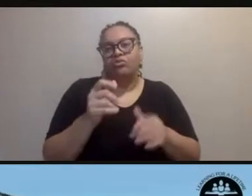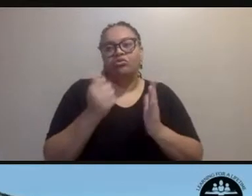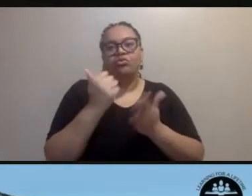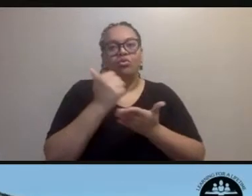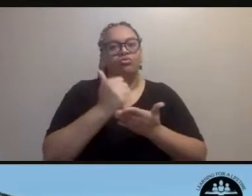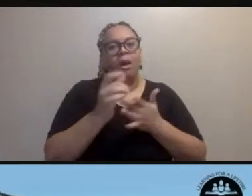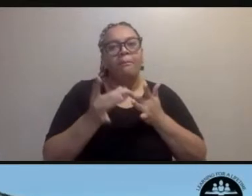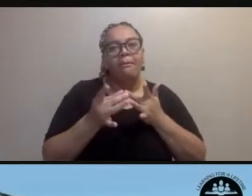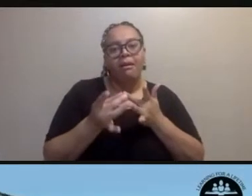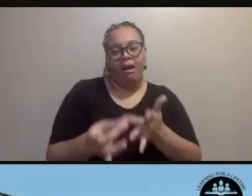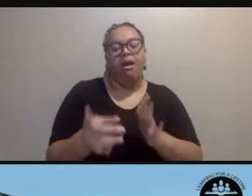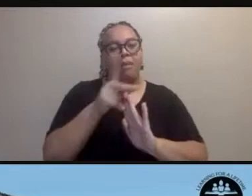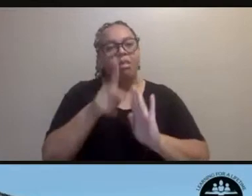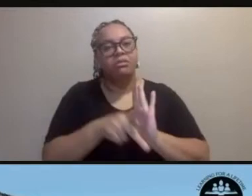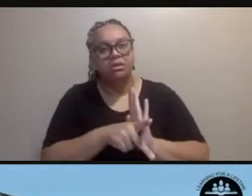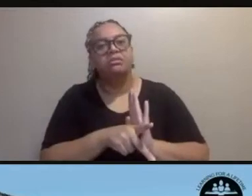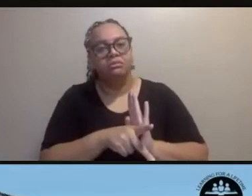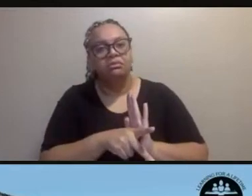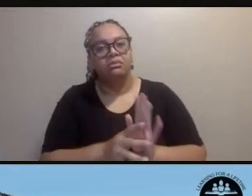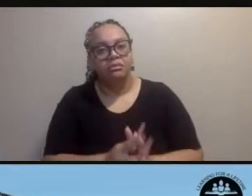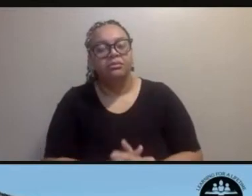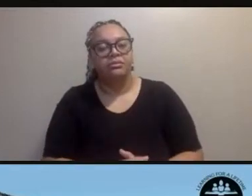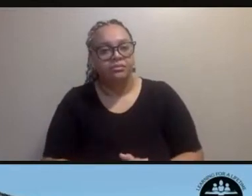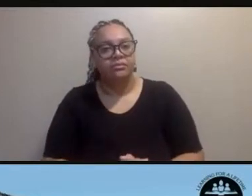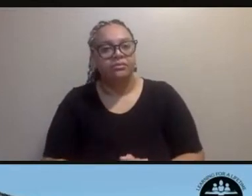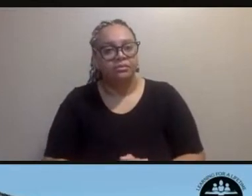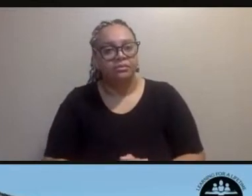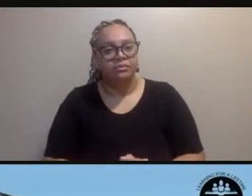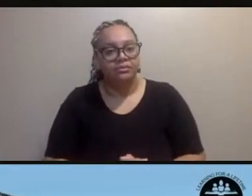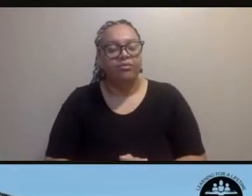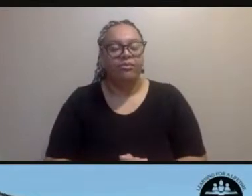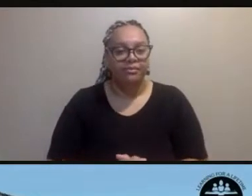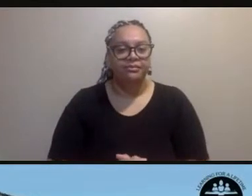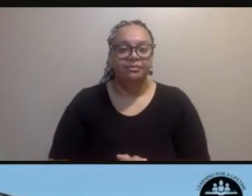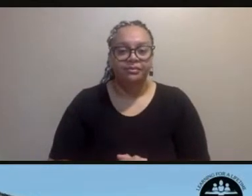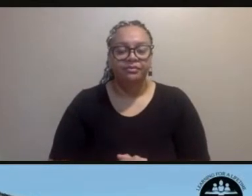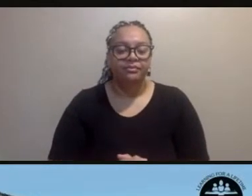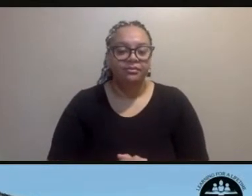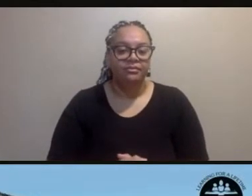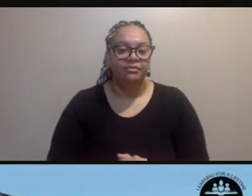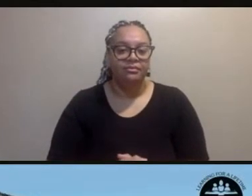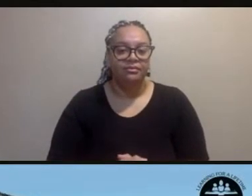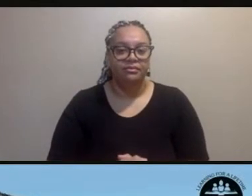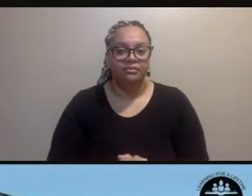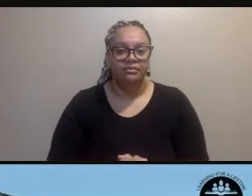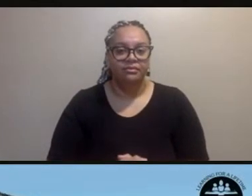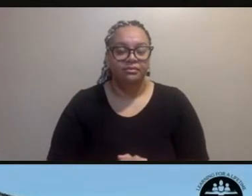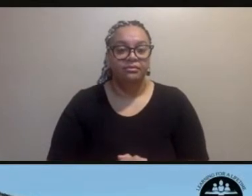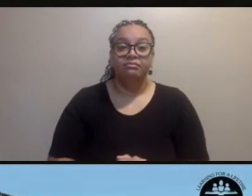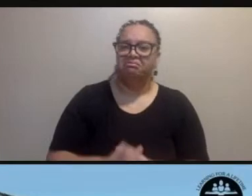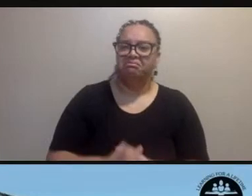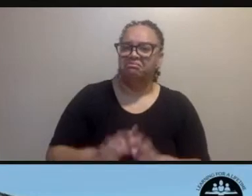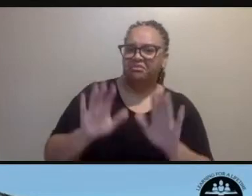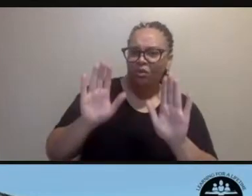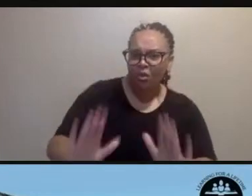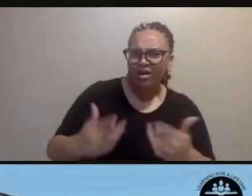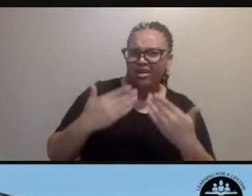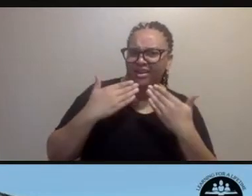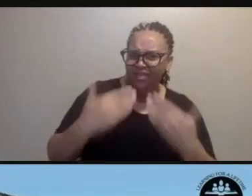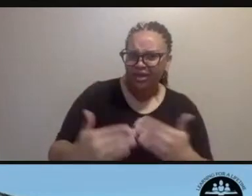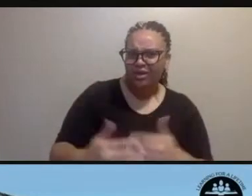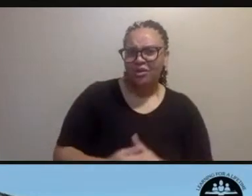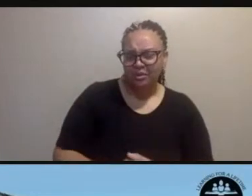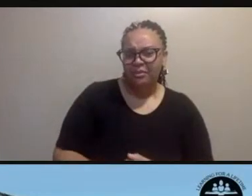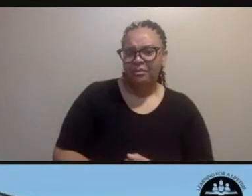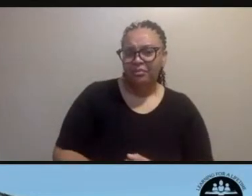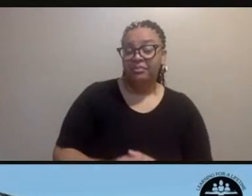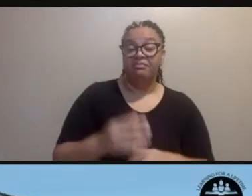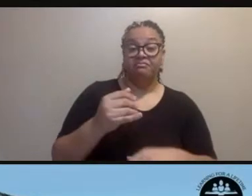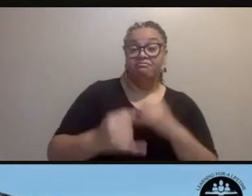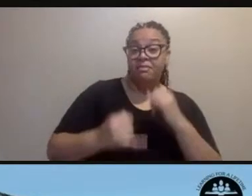FROM.